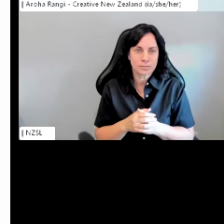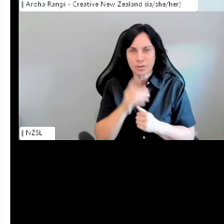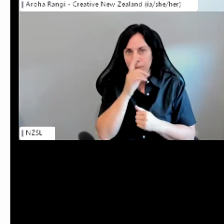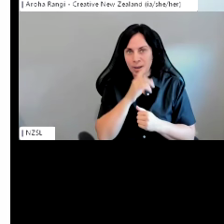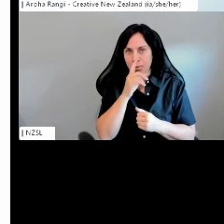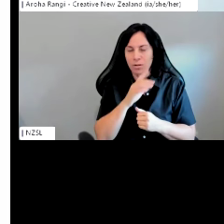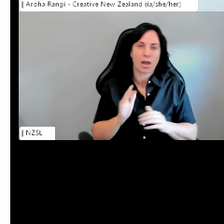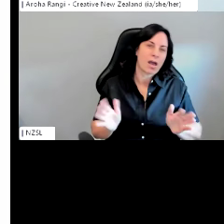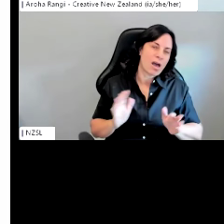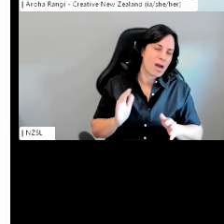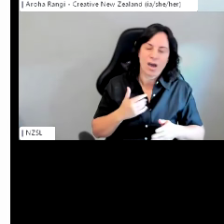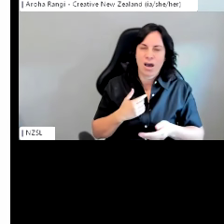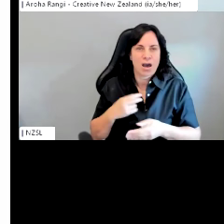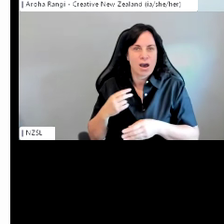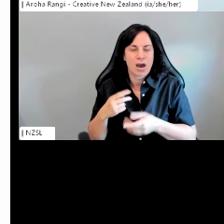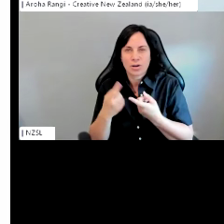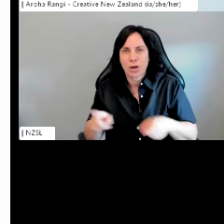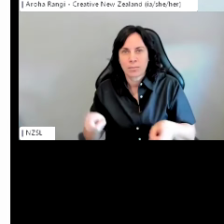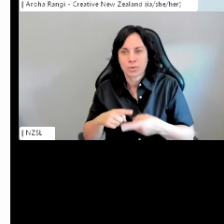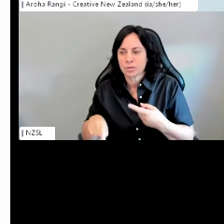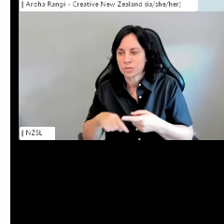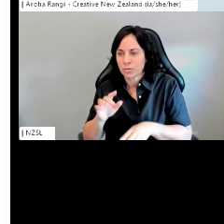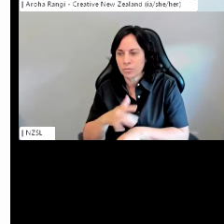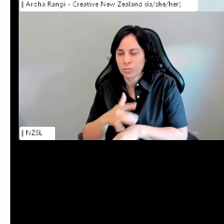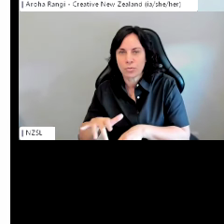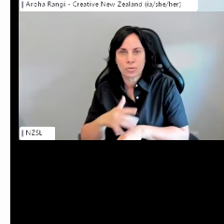live music, or dance, but I'm sure there's lots of people on the call who do one or more of those